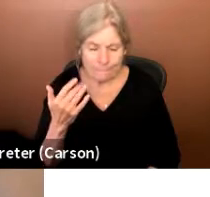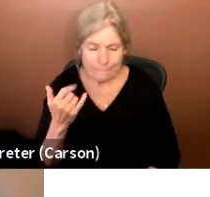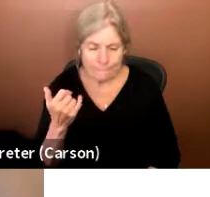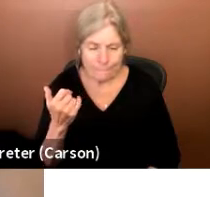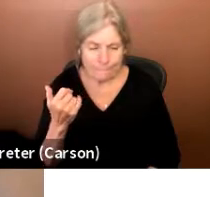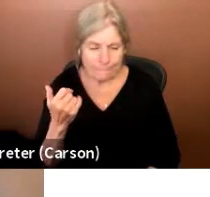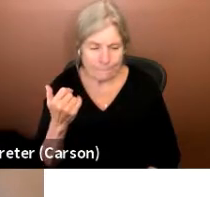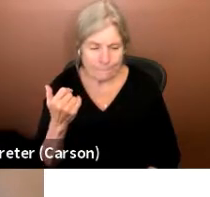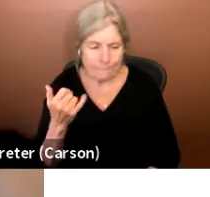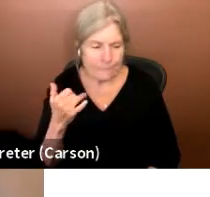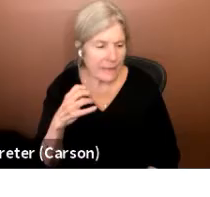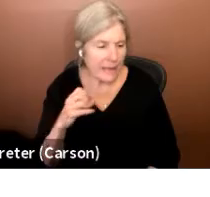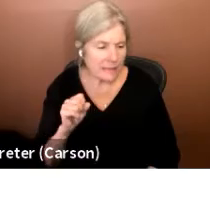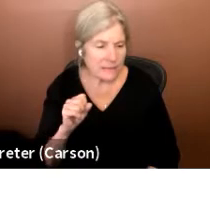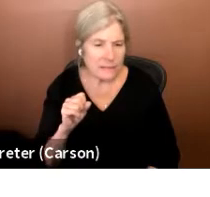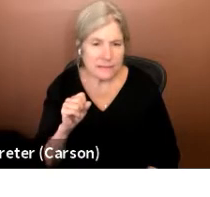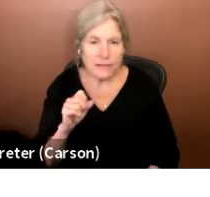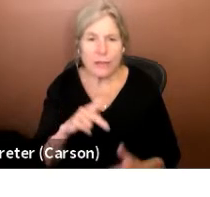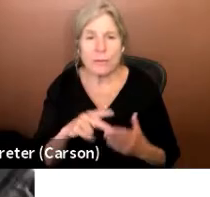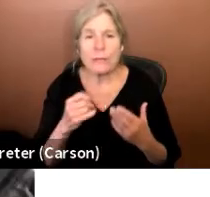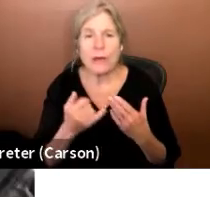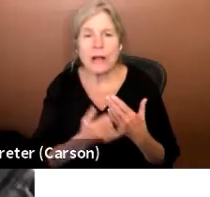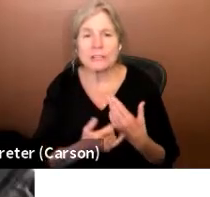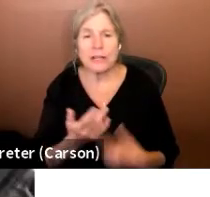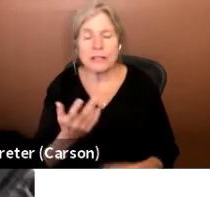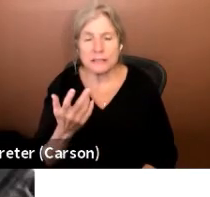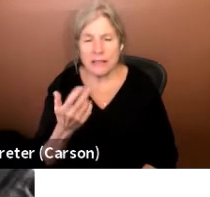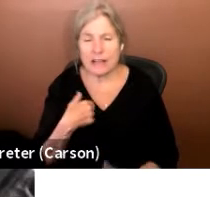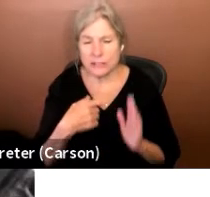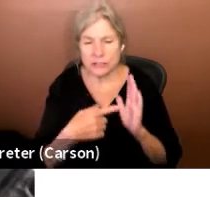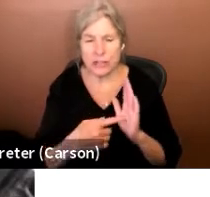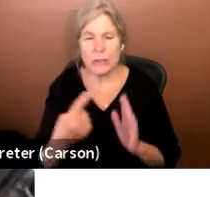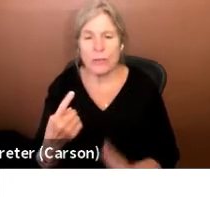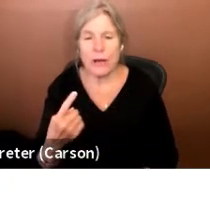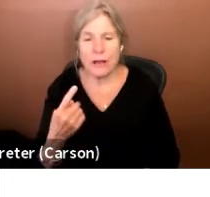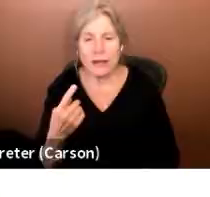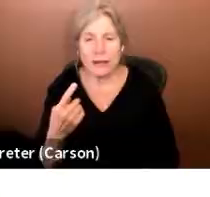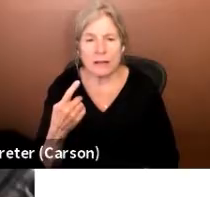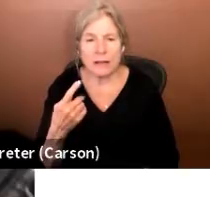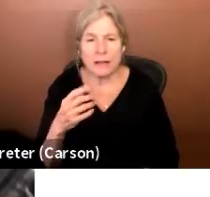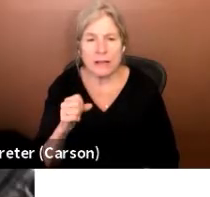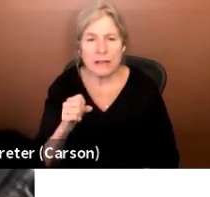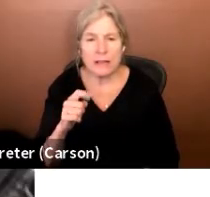yes, the project evolved -- one word about the setting of these workshops. They are